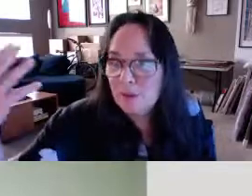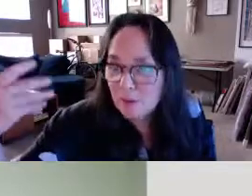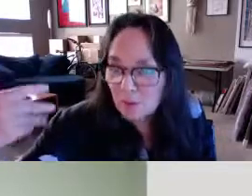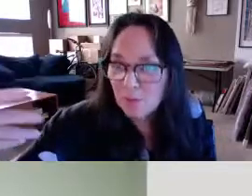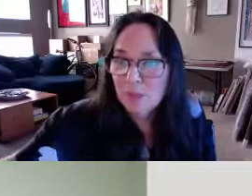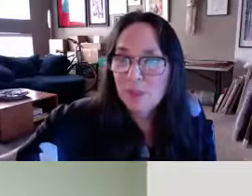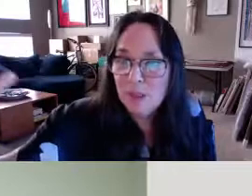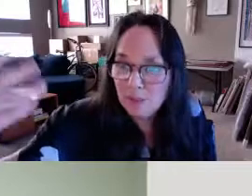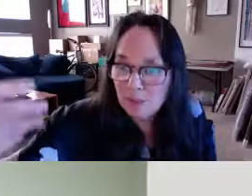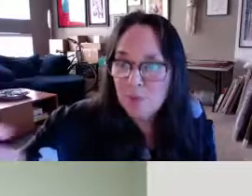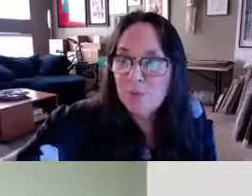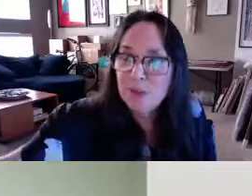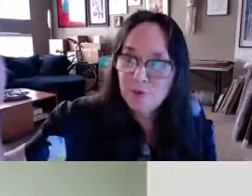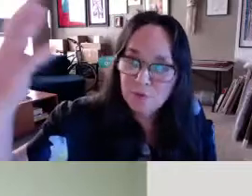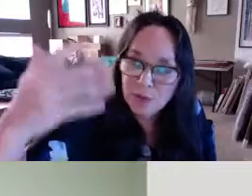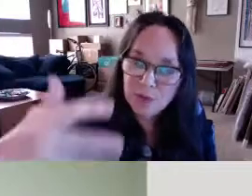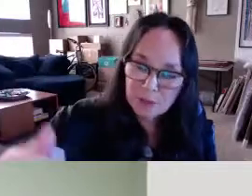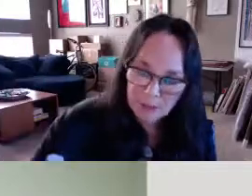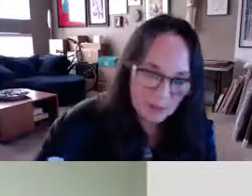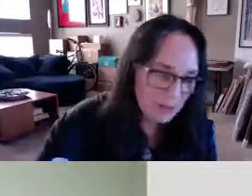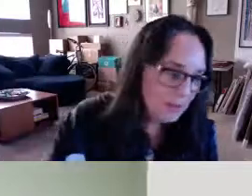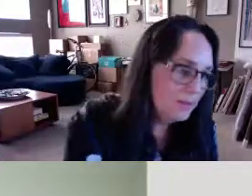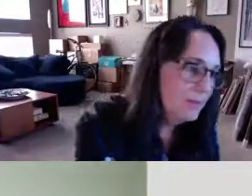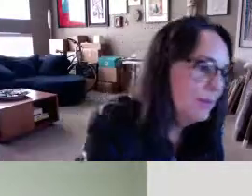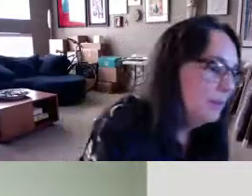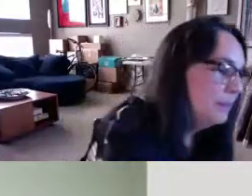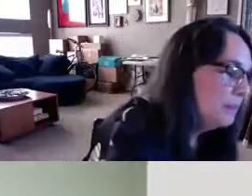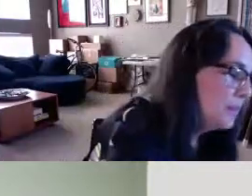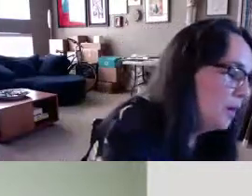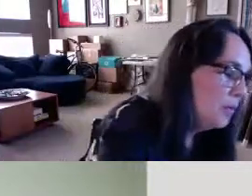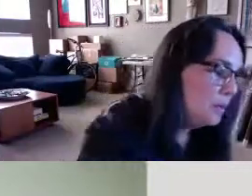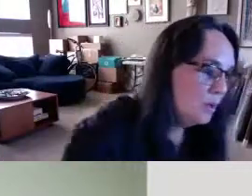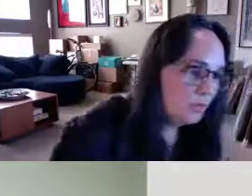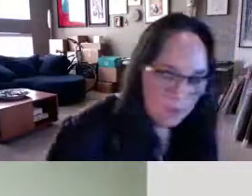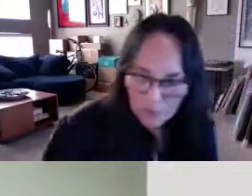and so there's movement to the fringe and his how he's clothed here